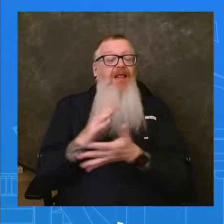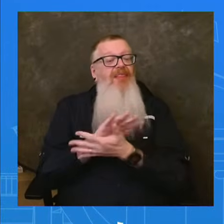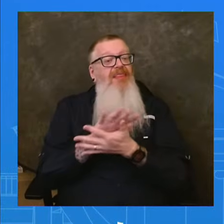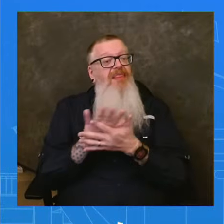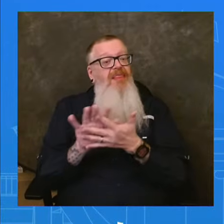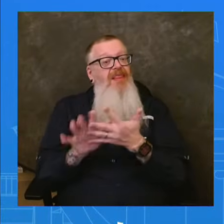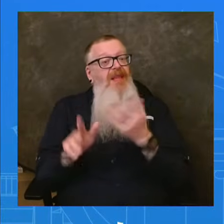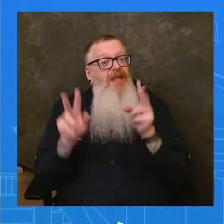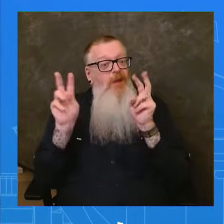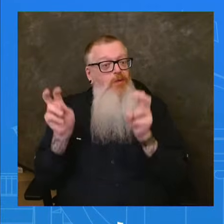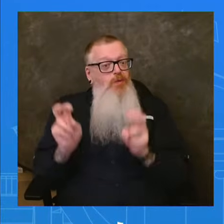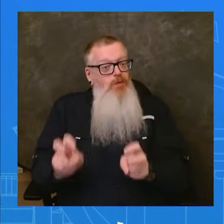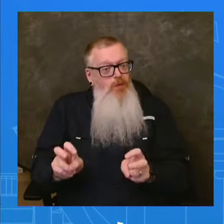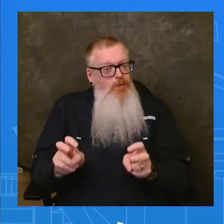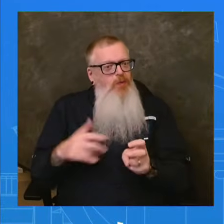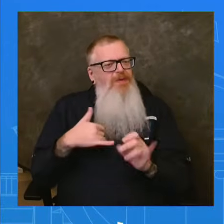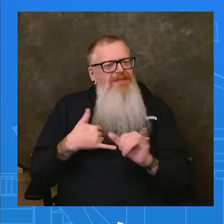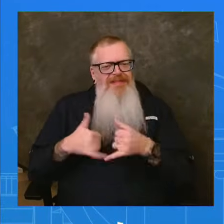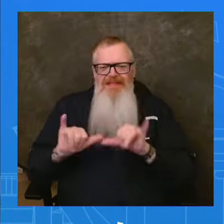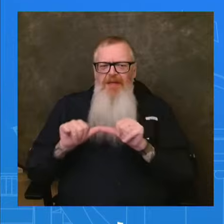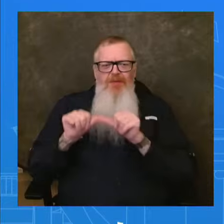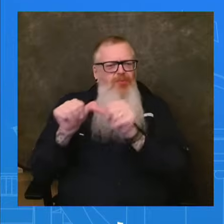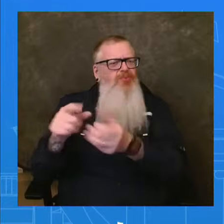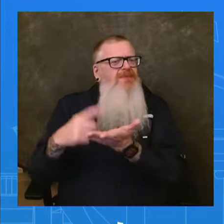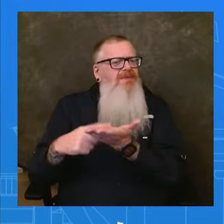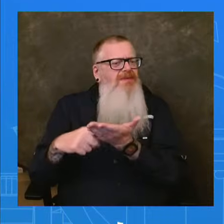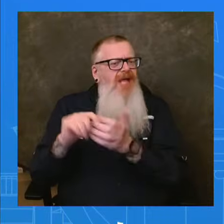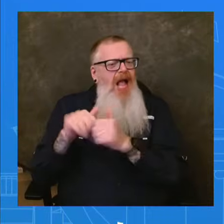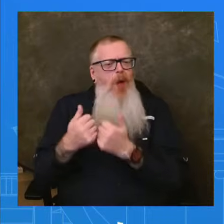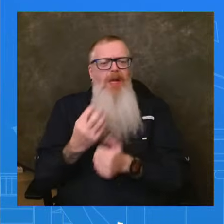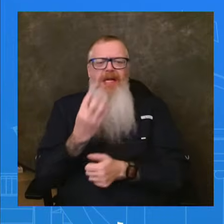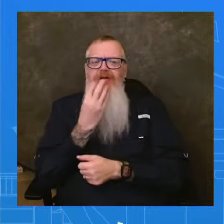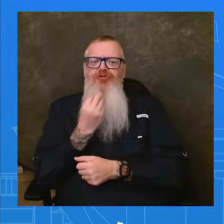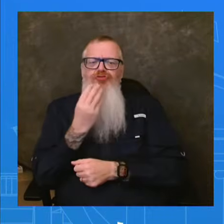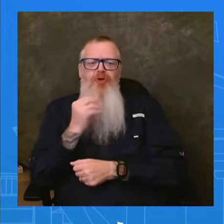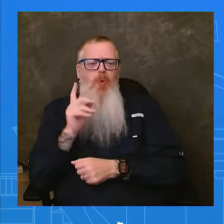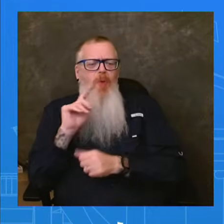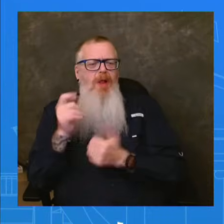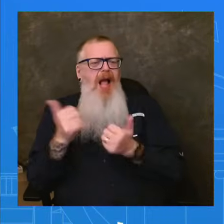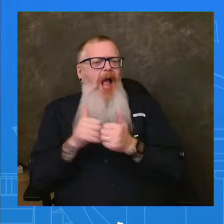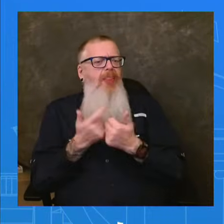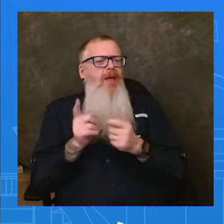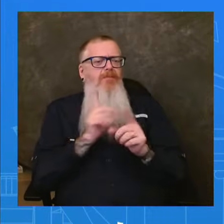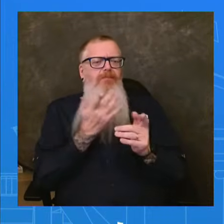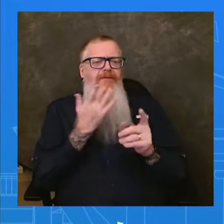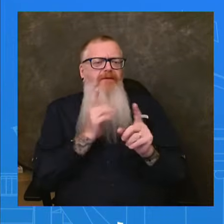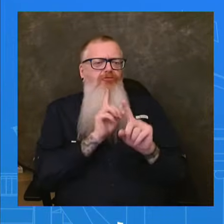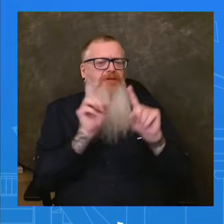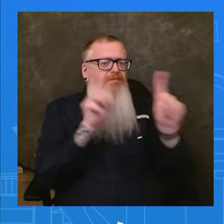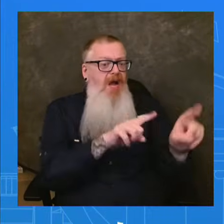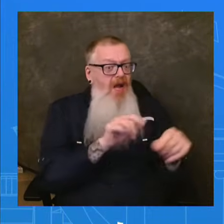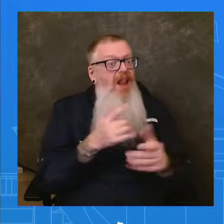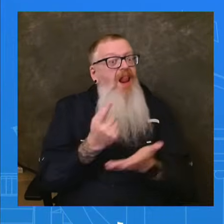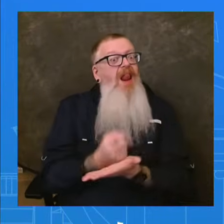how Israel is going to respond to Iran's attack from last week, and a bunch of other things that are incredibly important to both leaders.